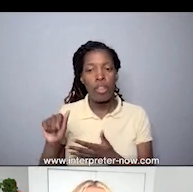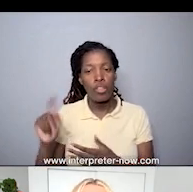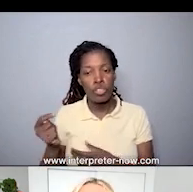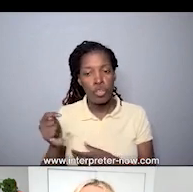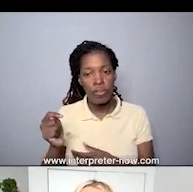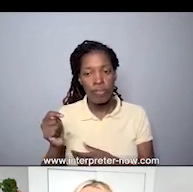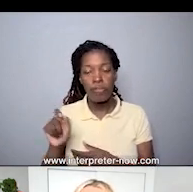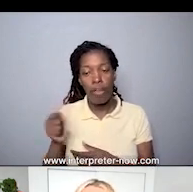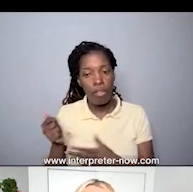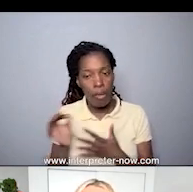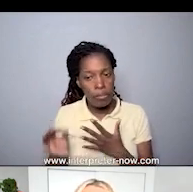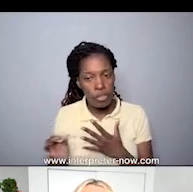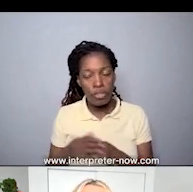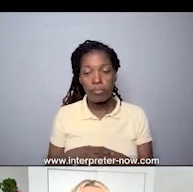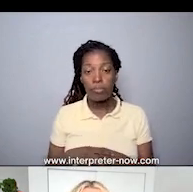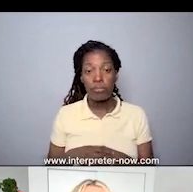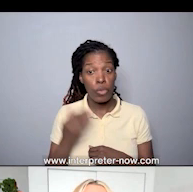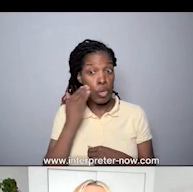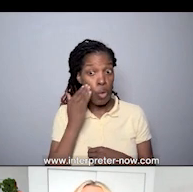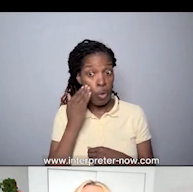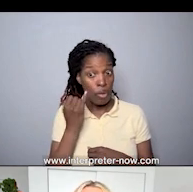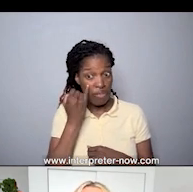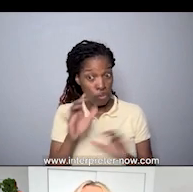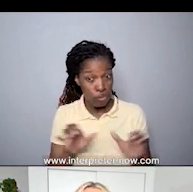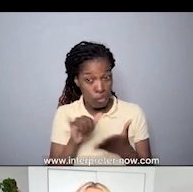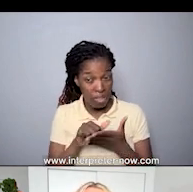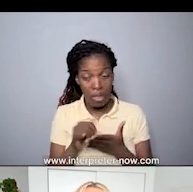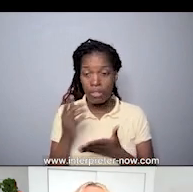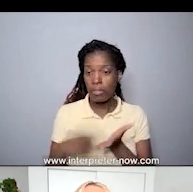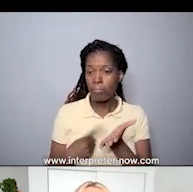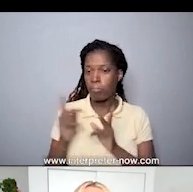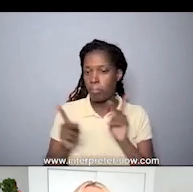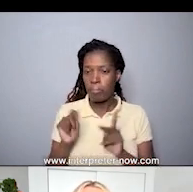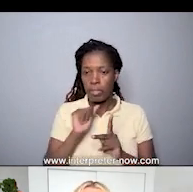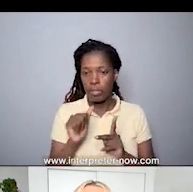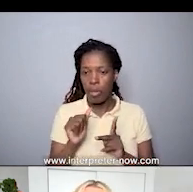Know that when you do that, sometimes people won't be initially receptive and change in